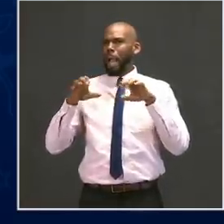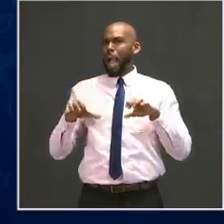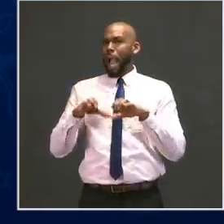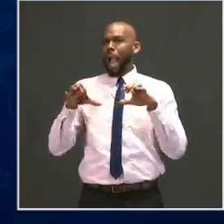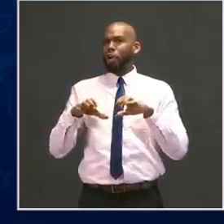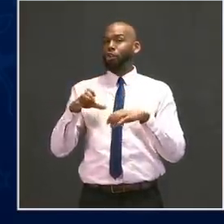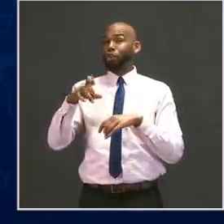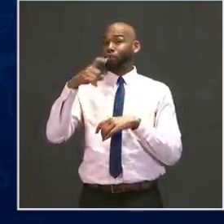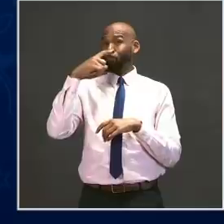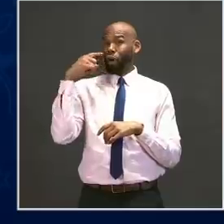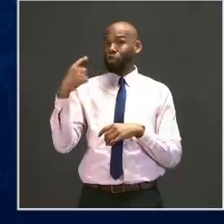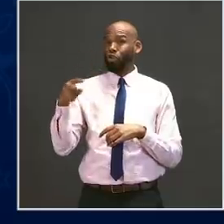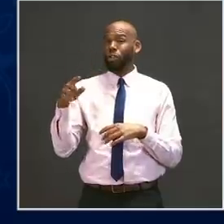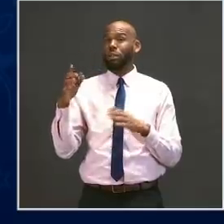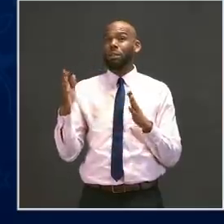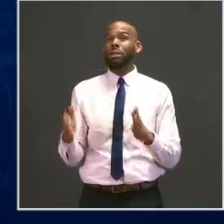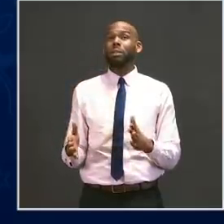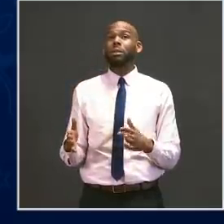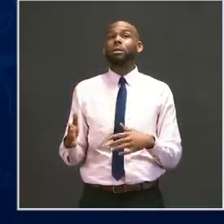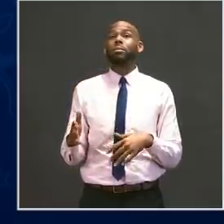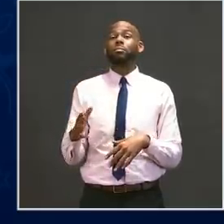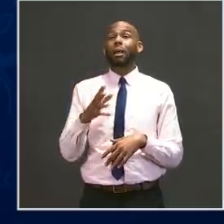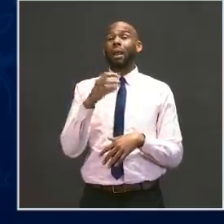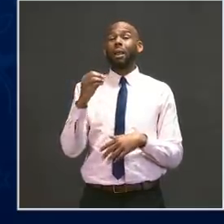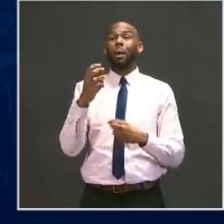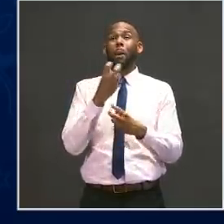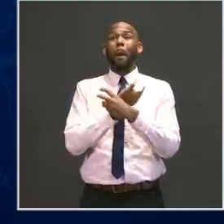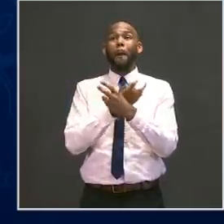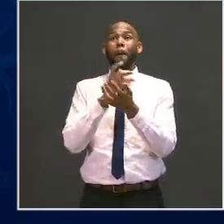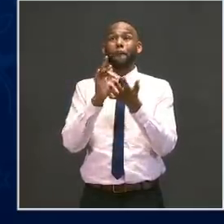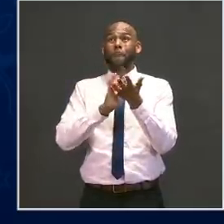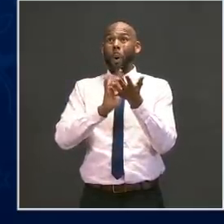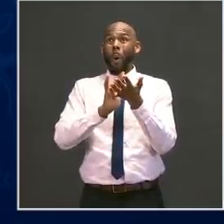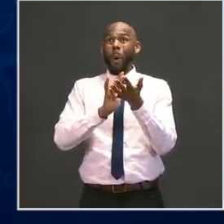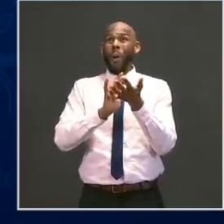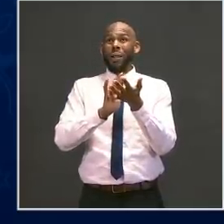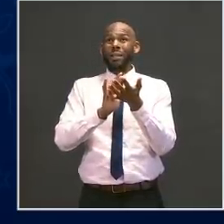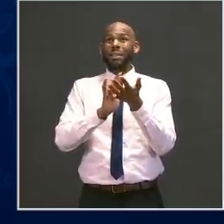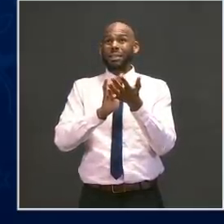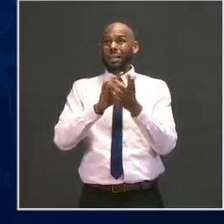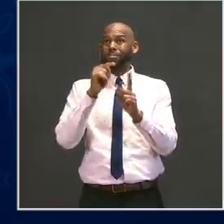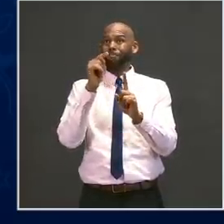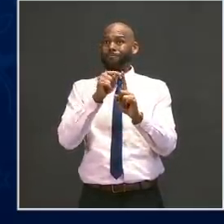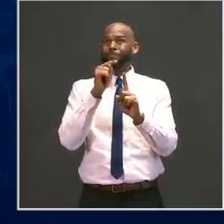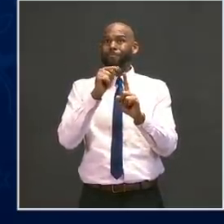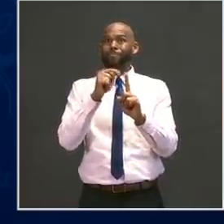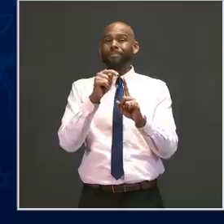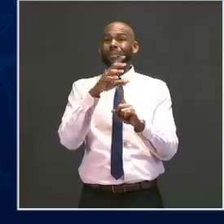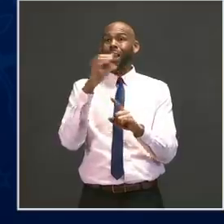including the poisoning of Alexei Navalny. And the President of the United States